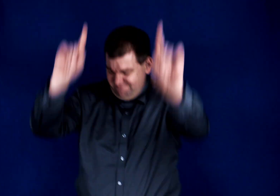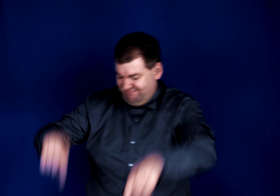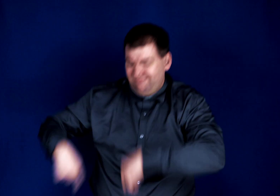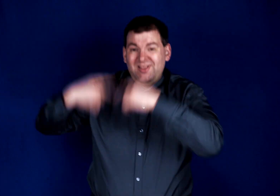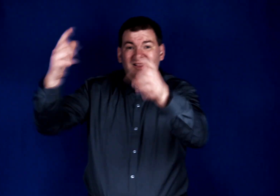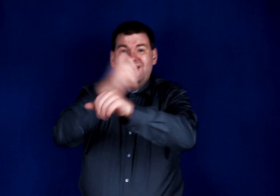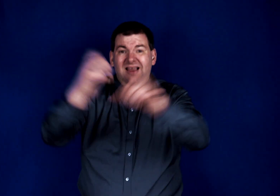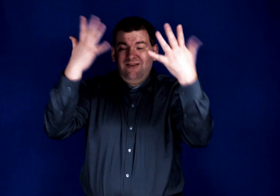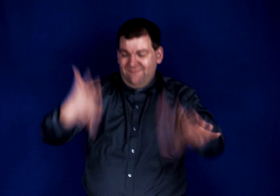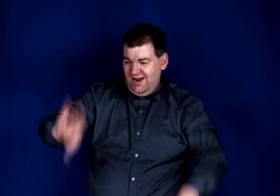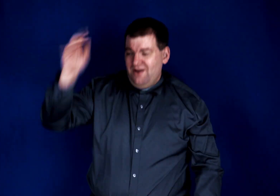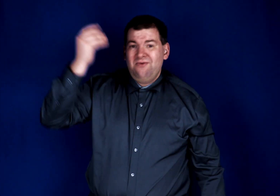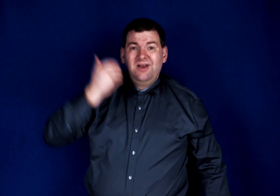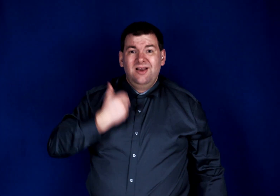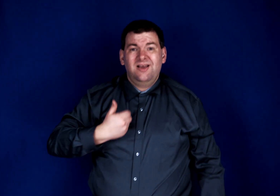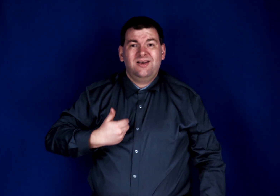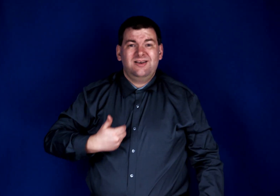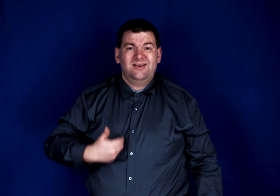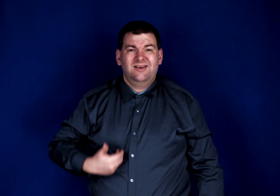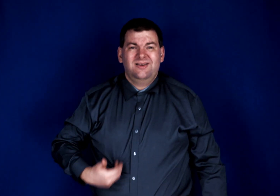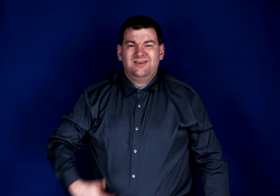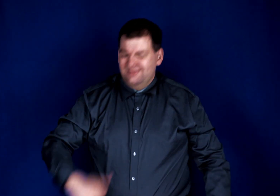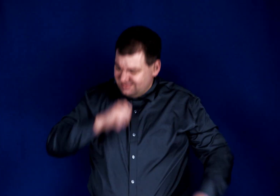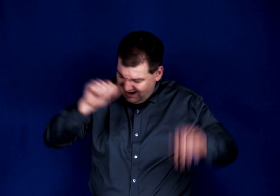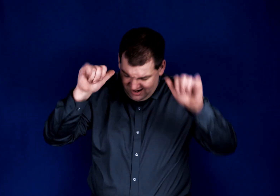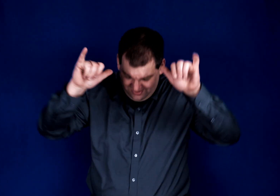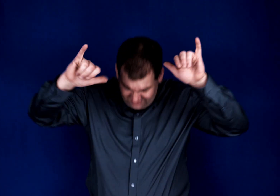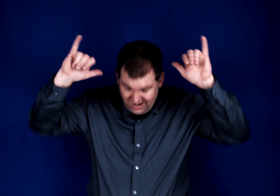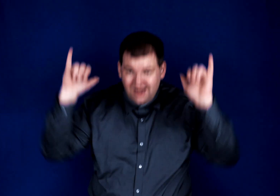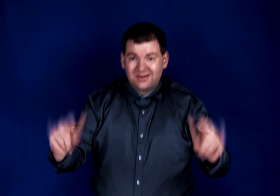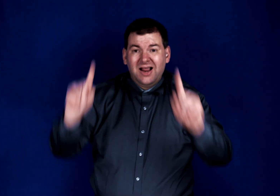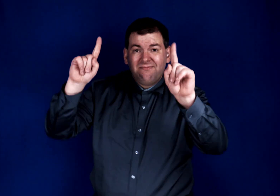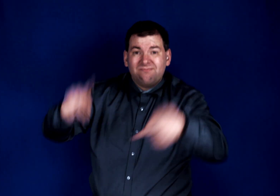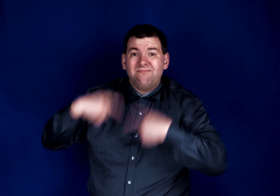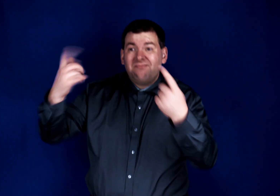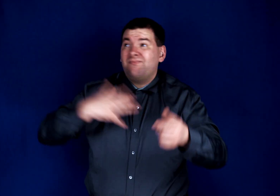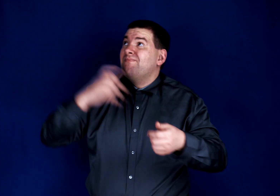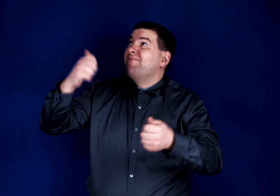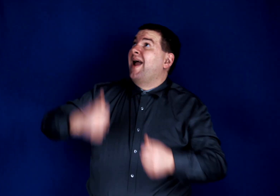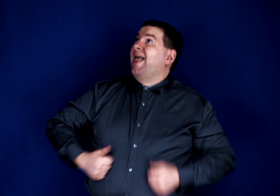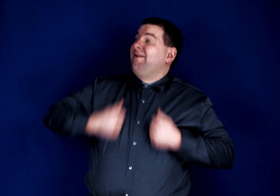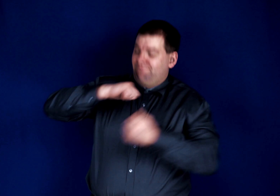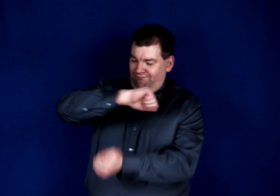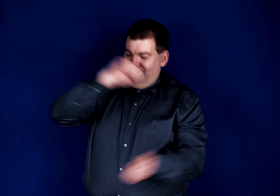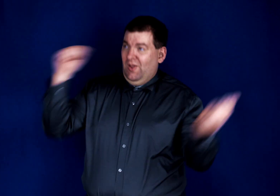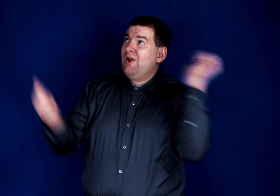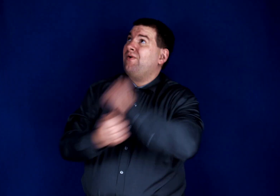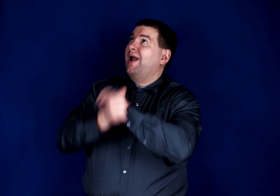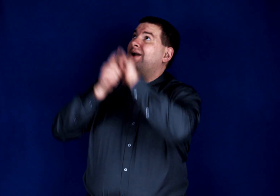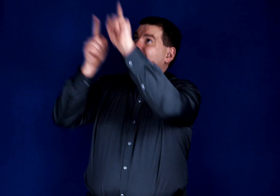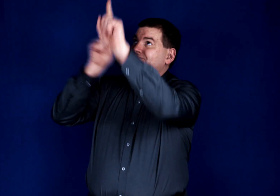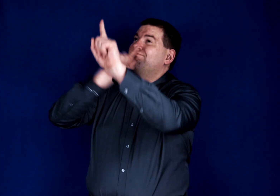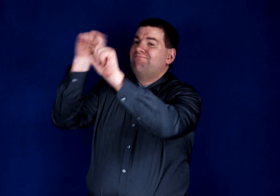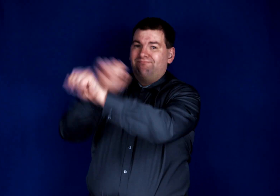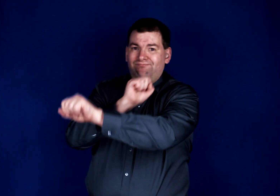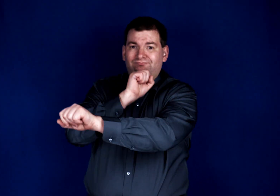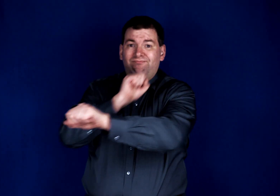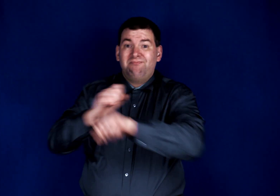ever since the Savior found me. Not the same since He turned my life around.